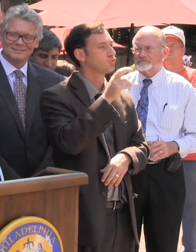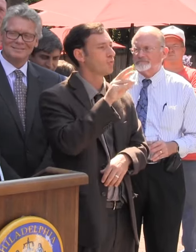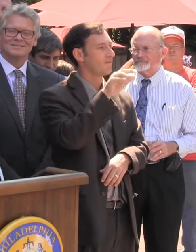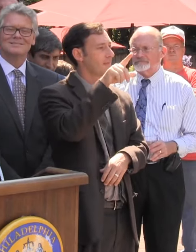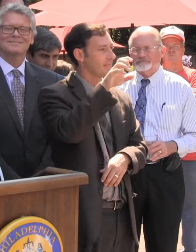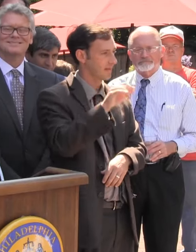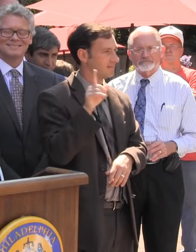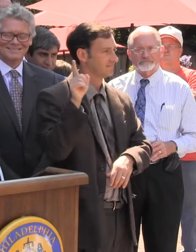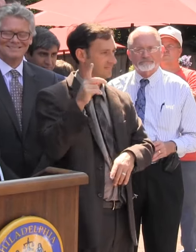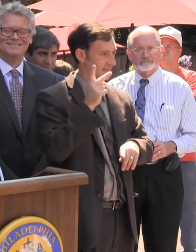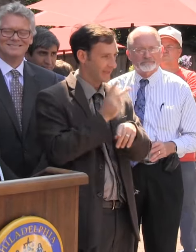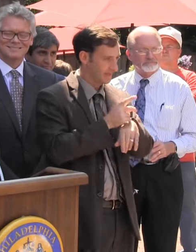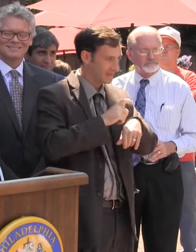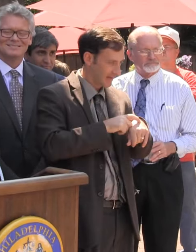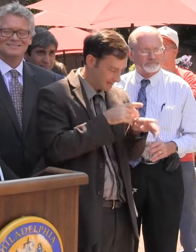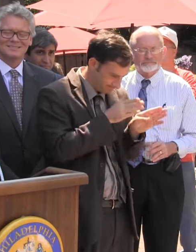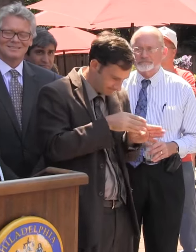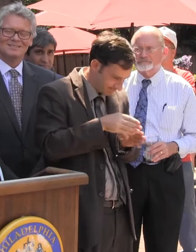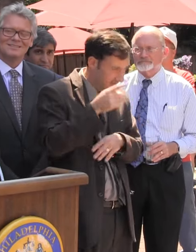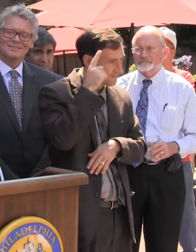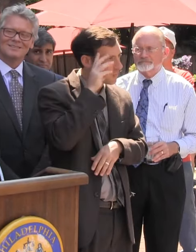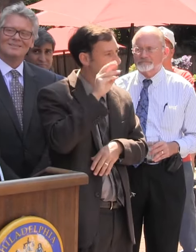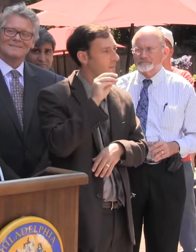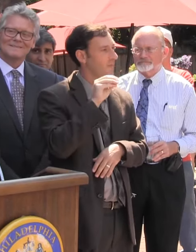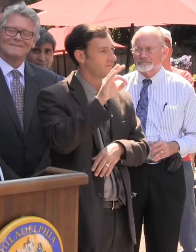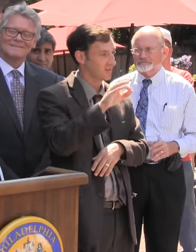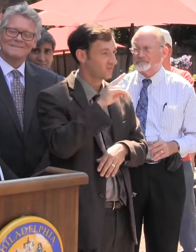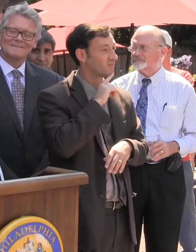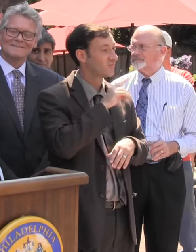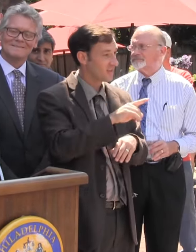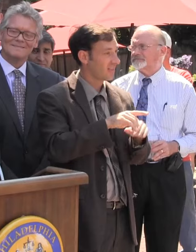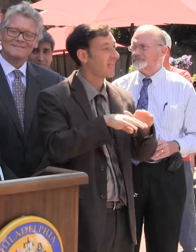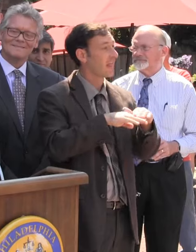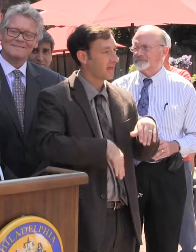time keeper of the World Meeting of Families is even less time until the congress begins,